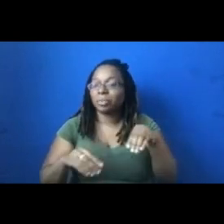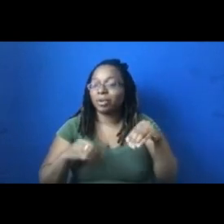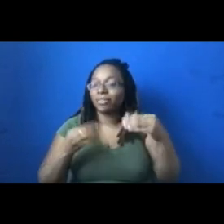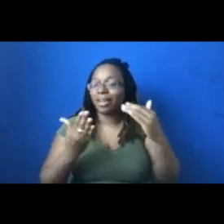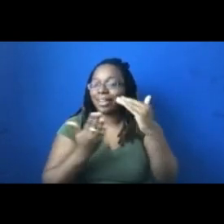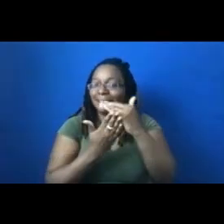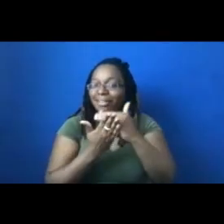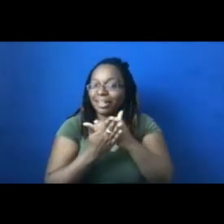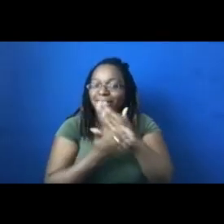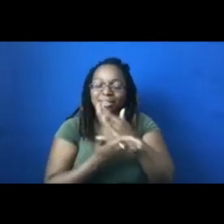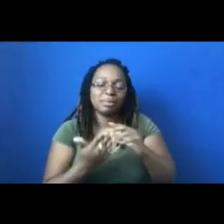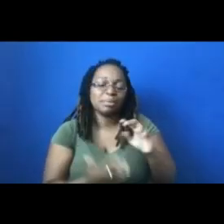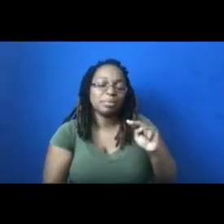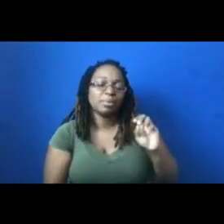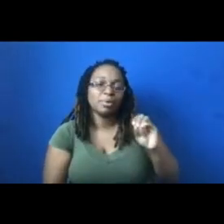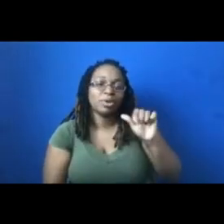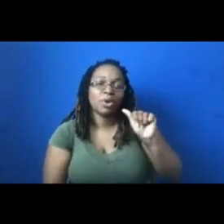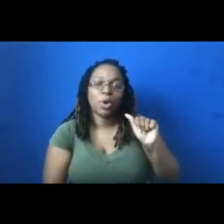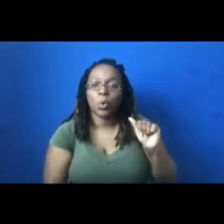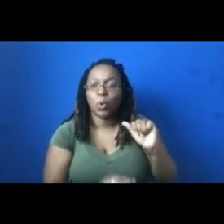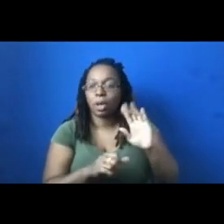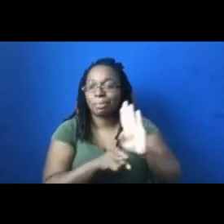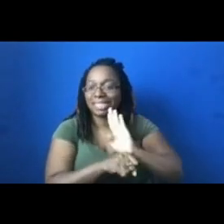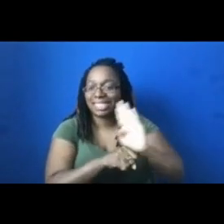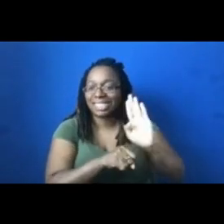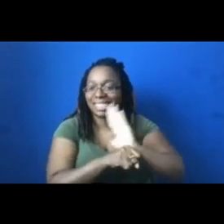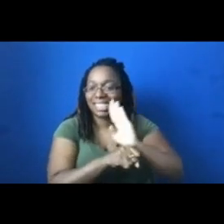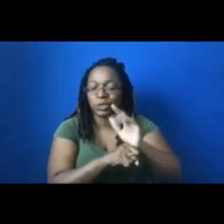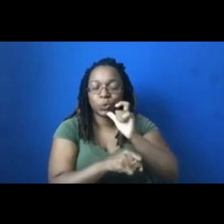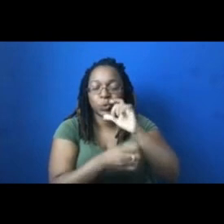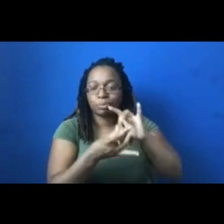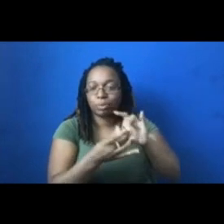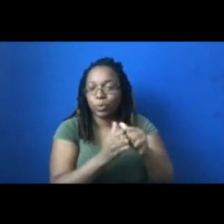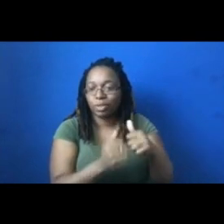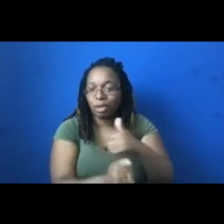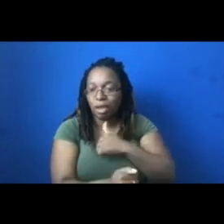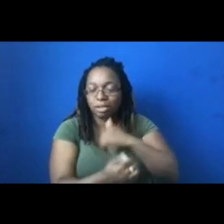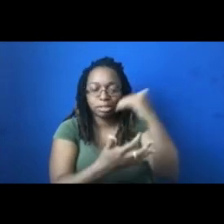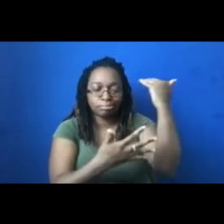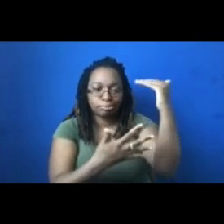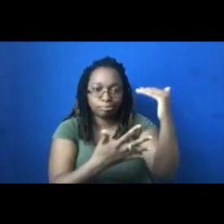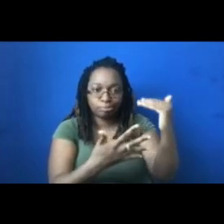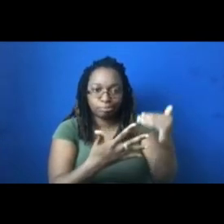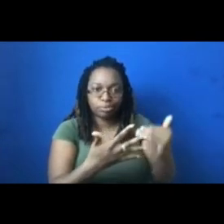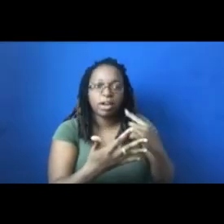affiliated entities on the climate resilience toolkit. So I